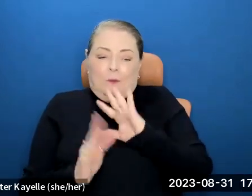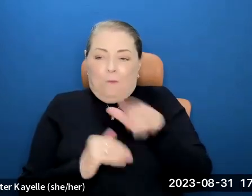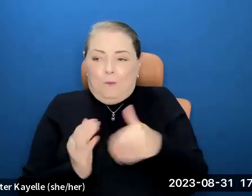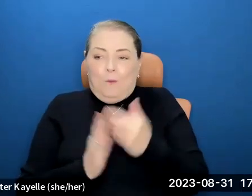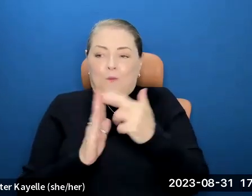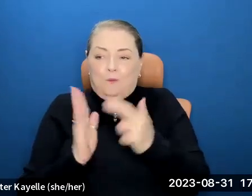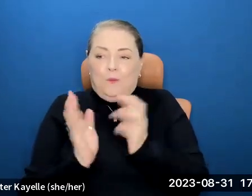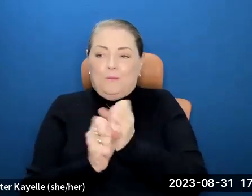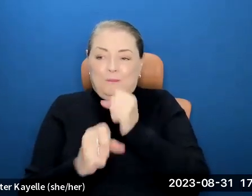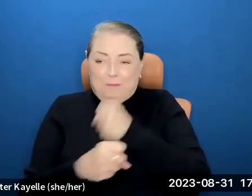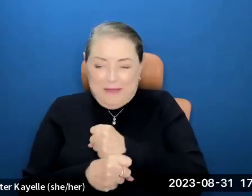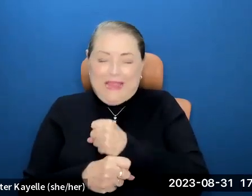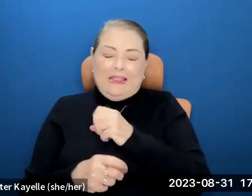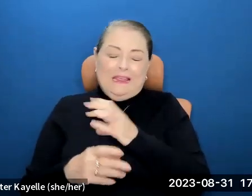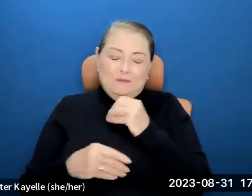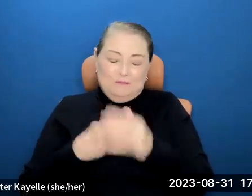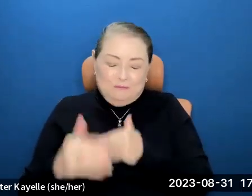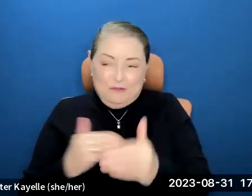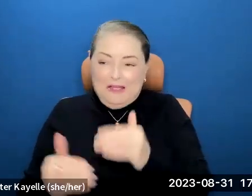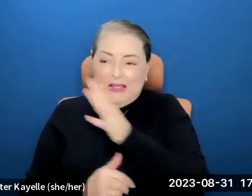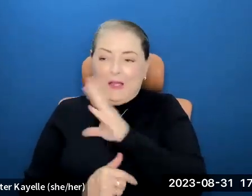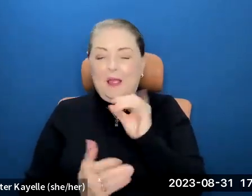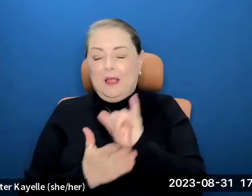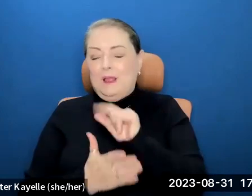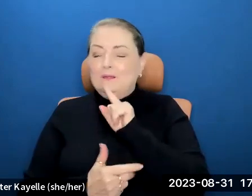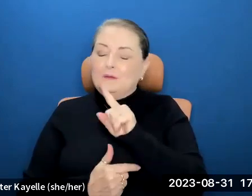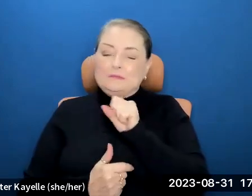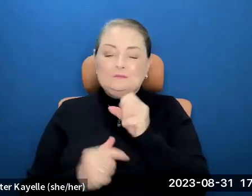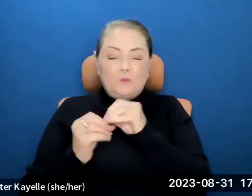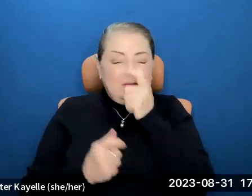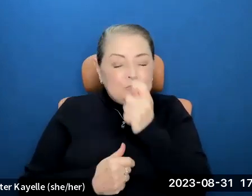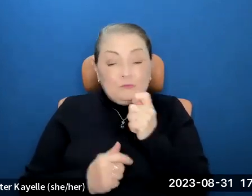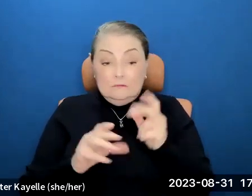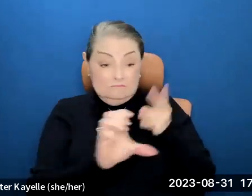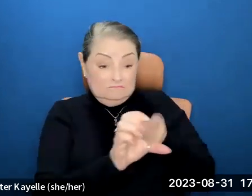that would involve you know the the work with interested parties and a formal public hearing